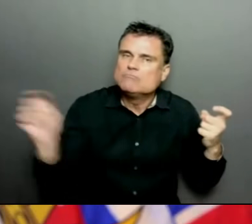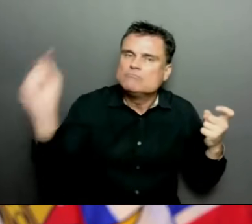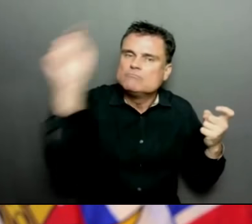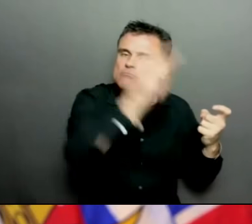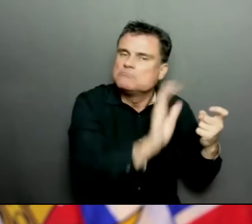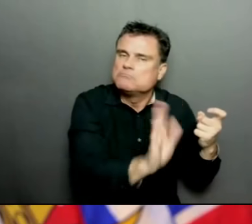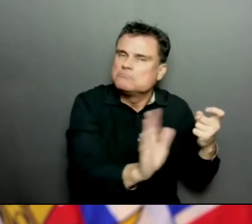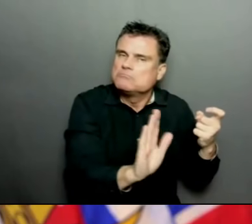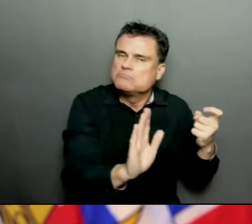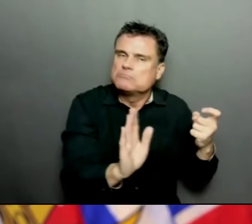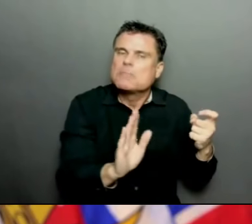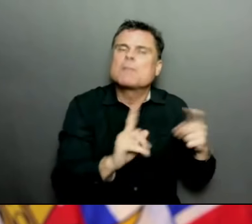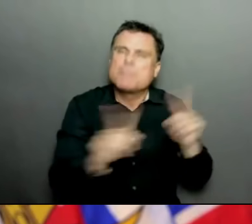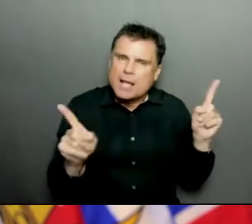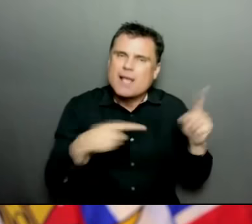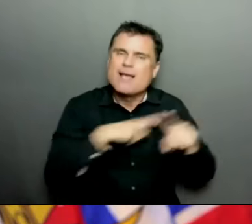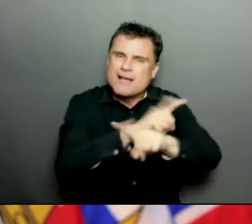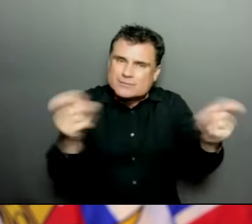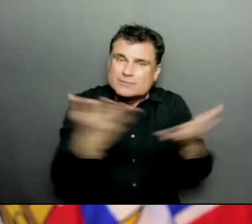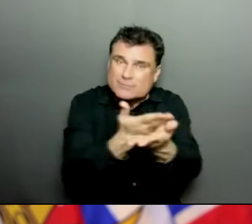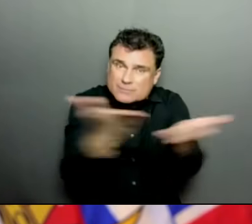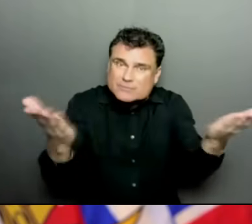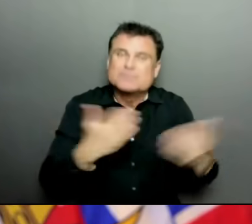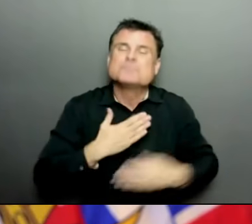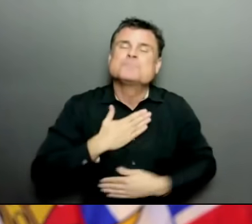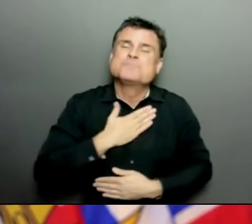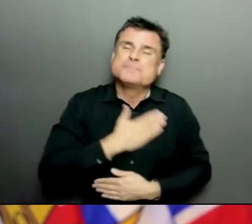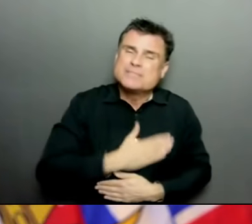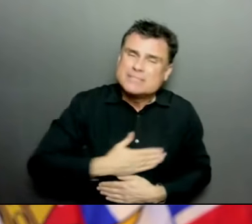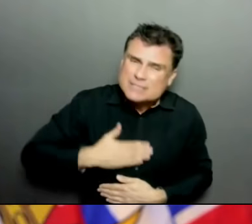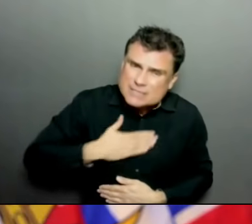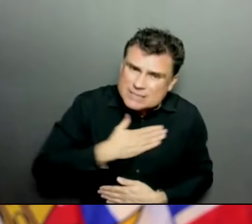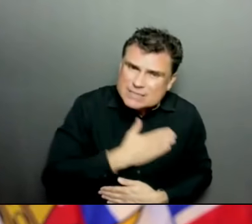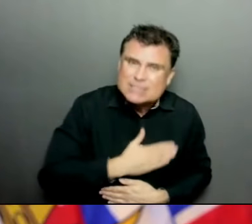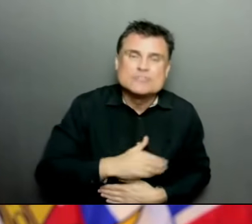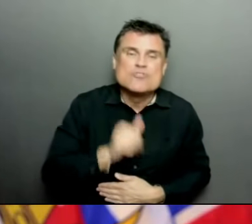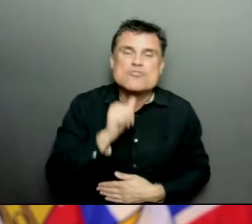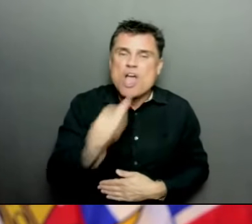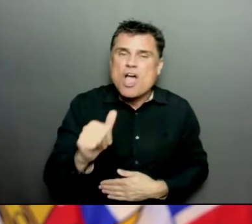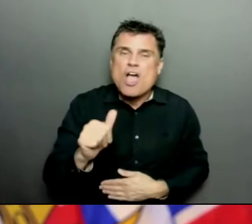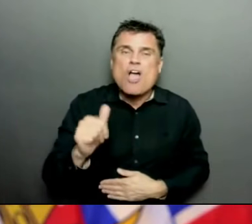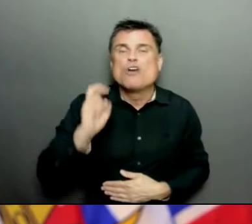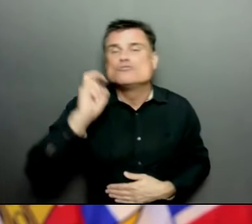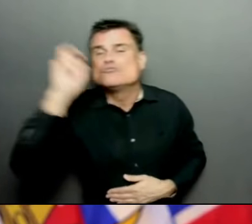Whistler and Squamish in the lower mainland. But I am asking people to stay at local, state